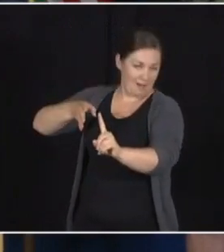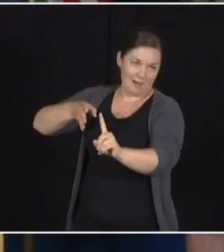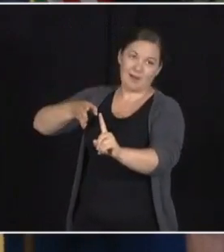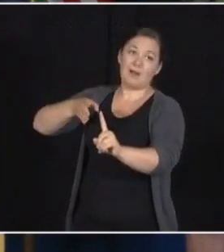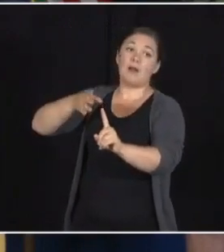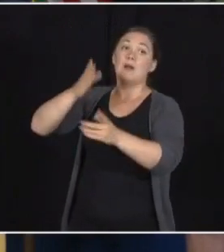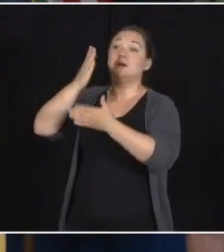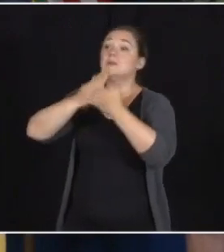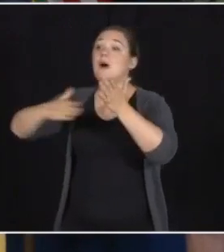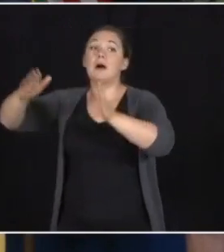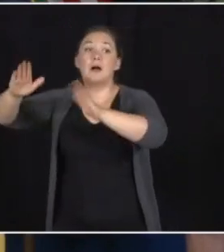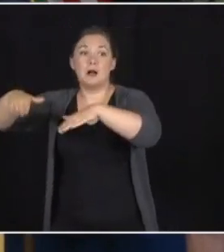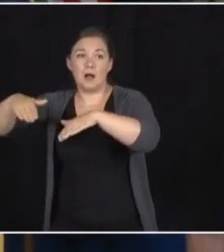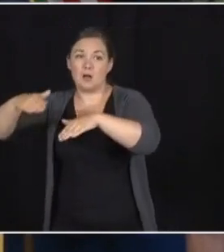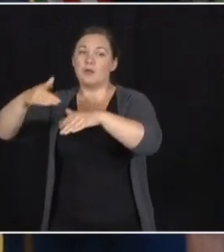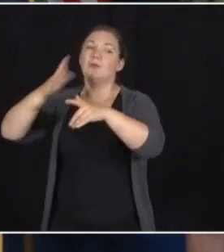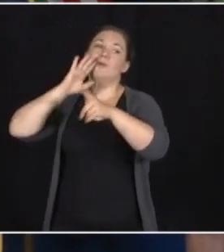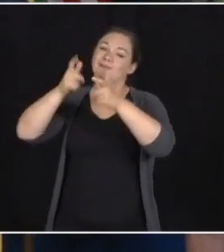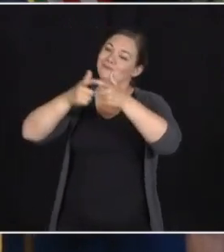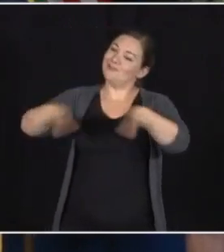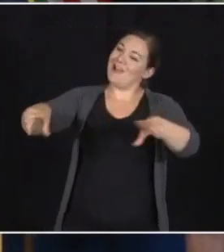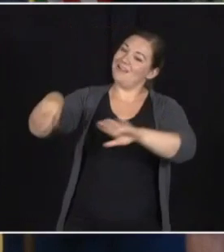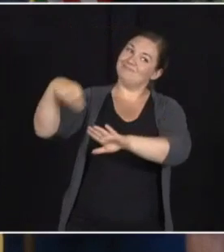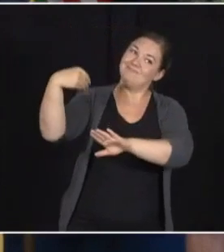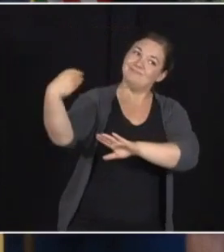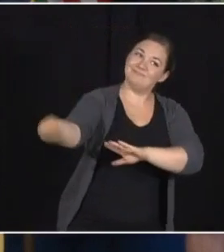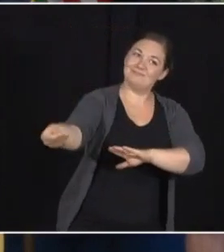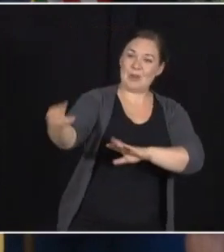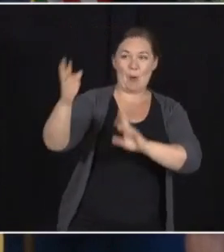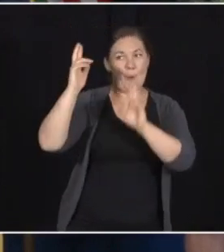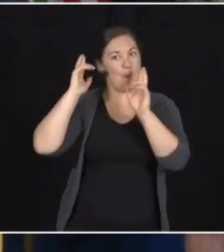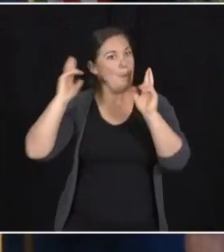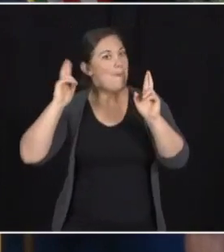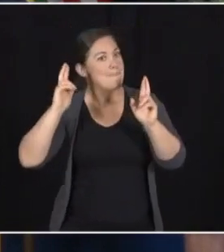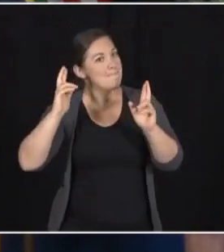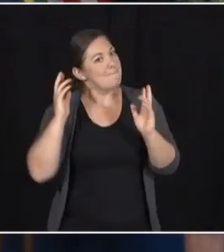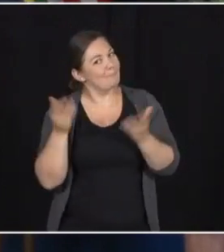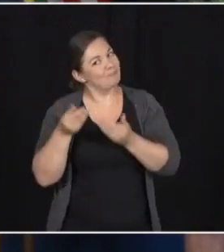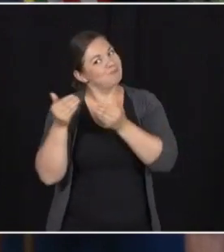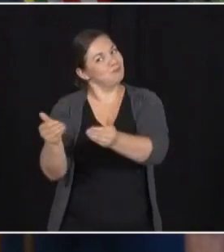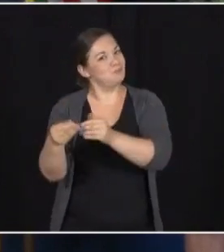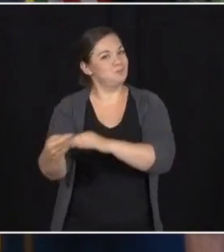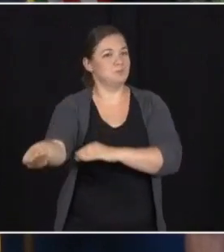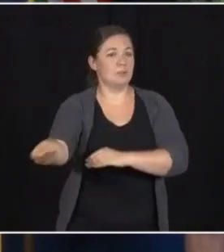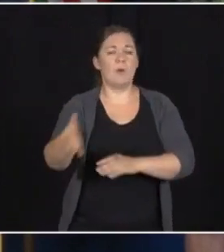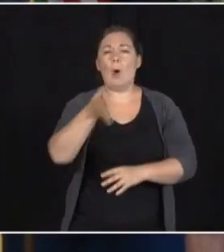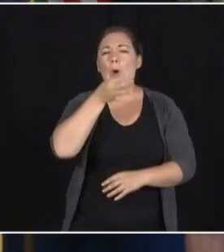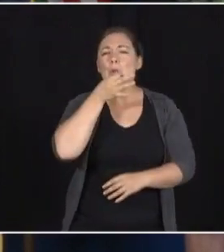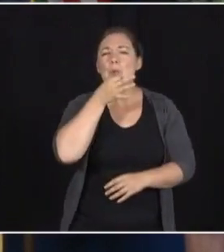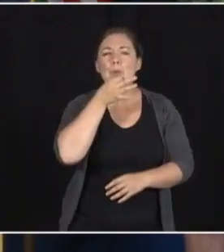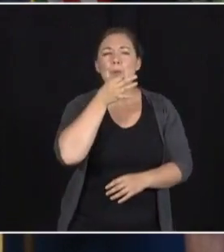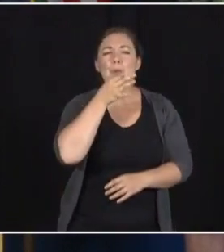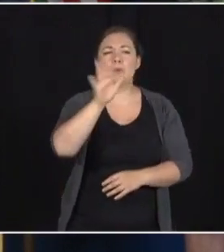So the ones who haven't paid, hopefully the get a nice big check and they can do obviously what they want with it.